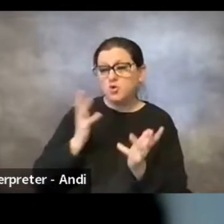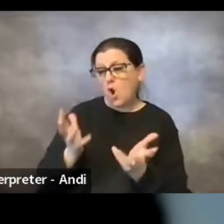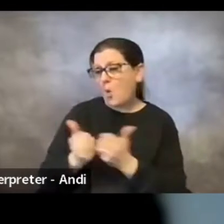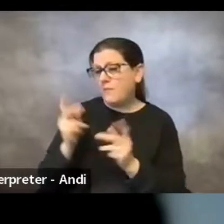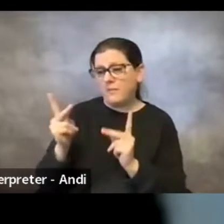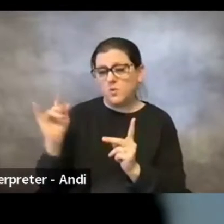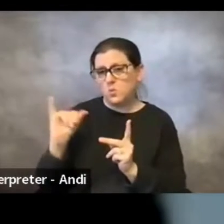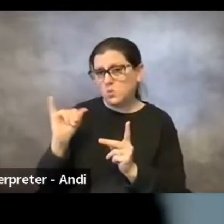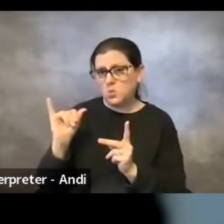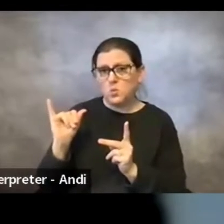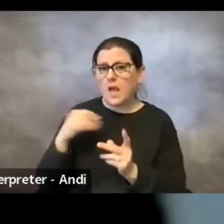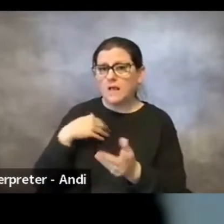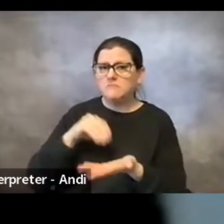well. I can put my information in the chat too